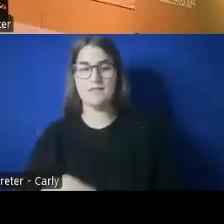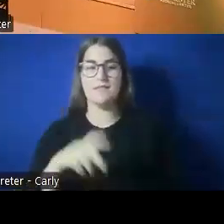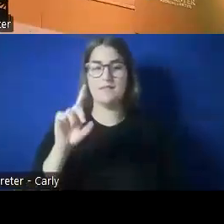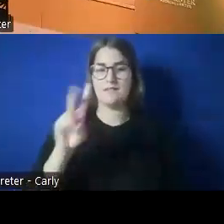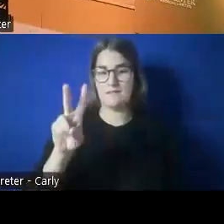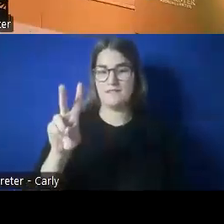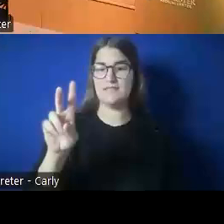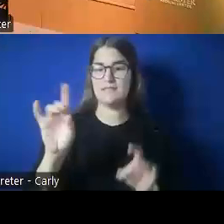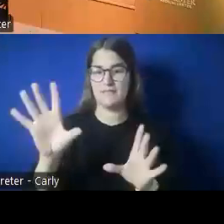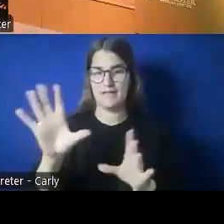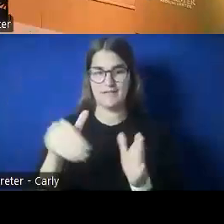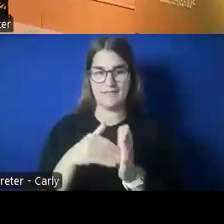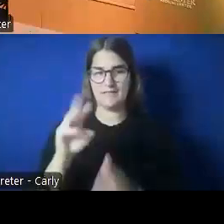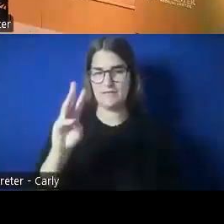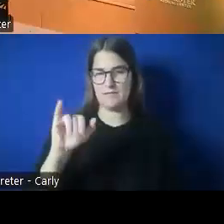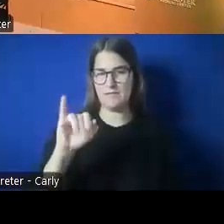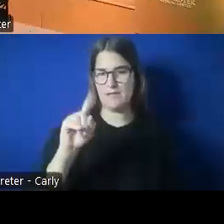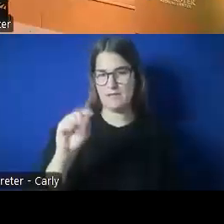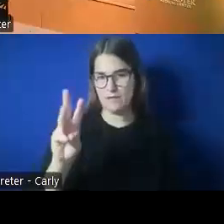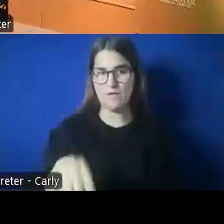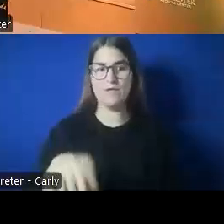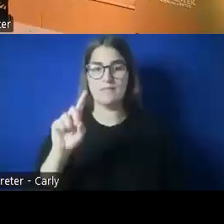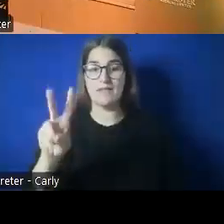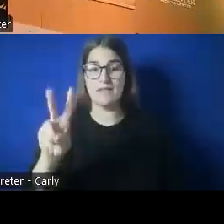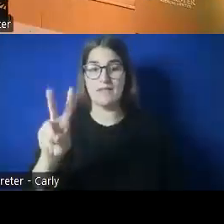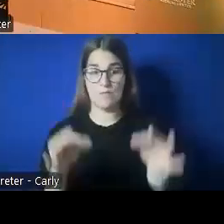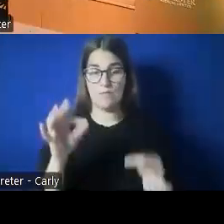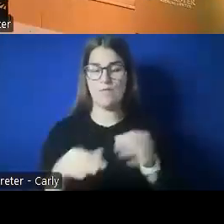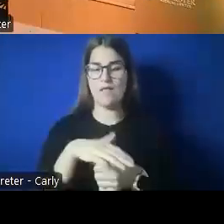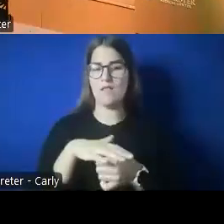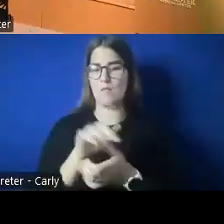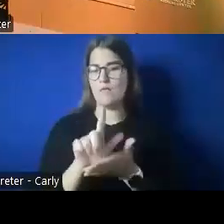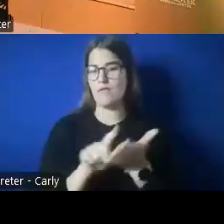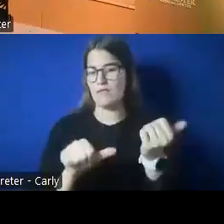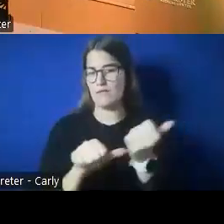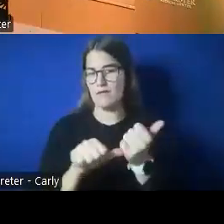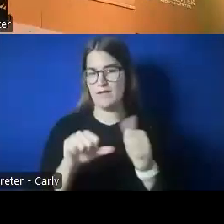which is Willow Domestic Violence Court and local legal aid societies so heel started out pretty